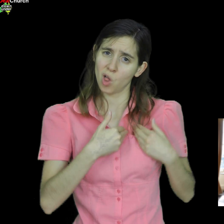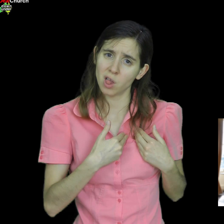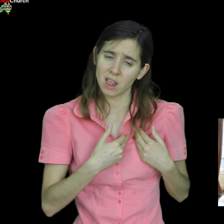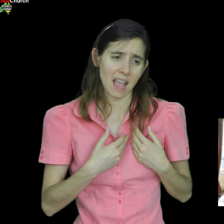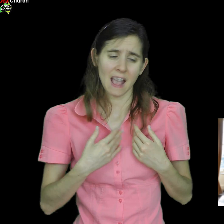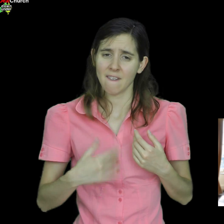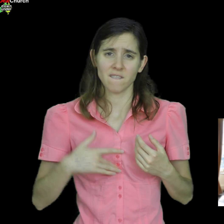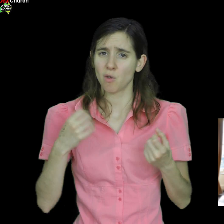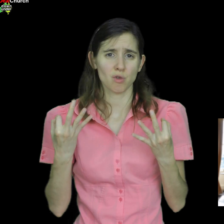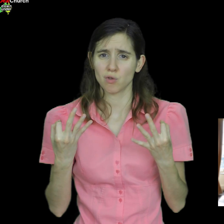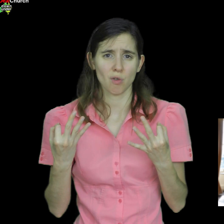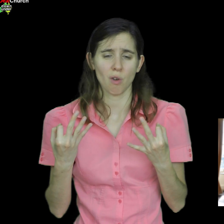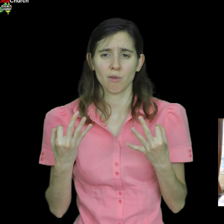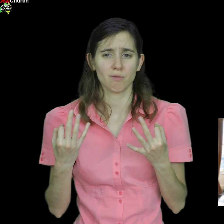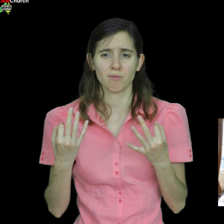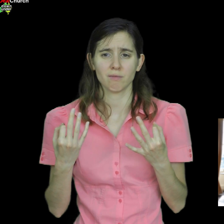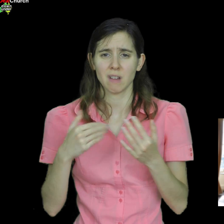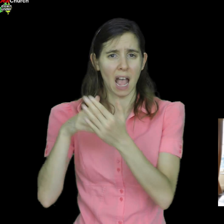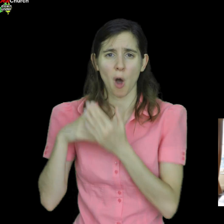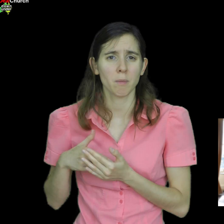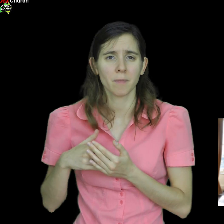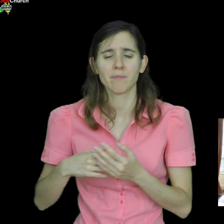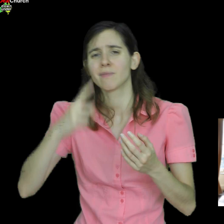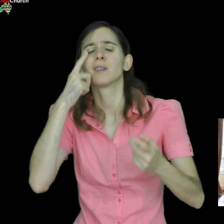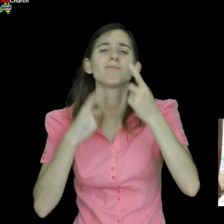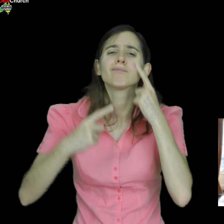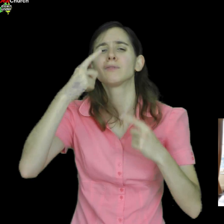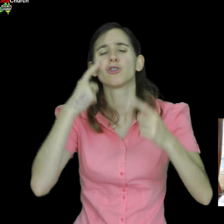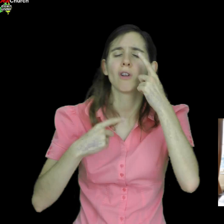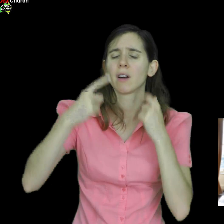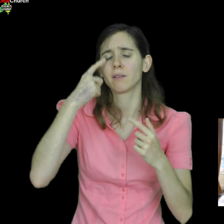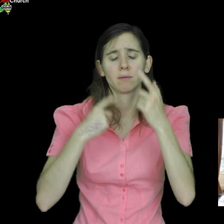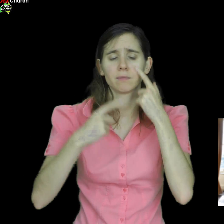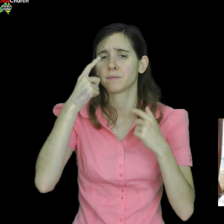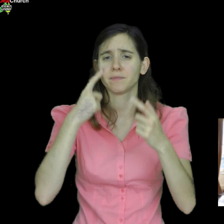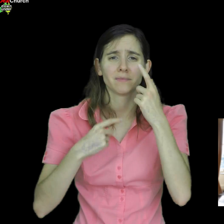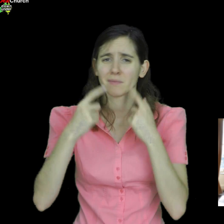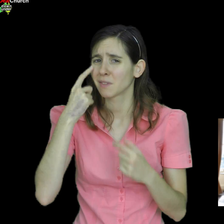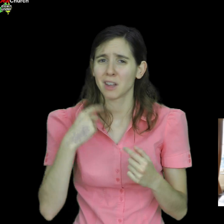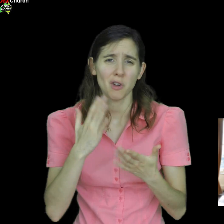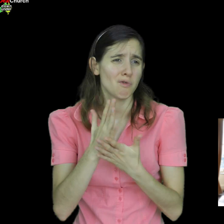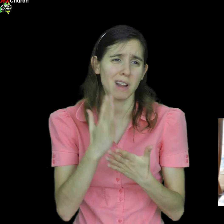helpless. Tears streamed down Cheng's face. Was there no one to whom he